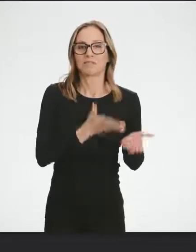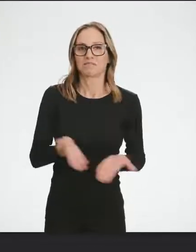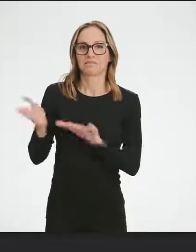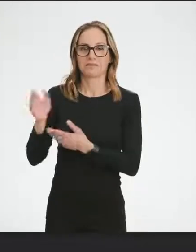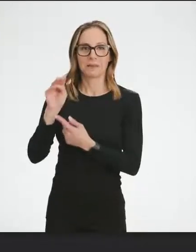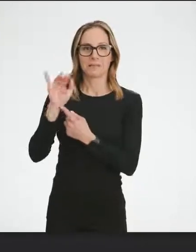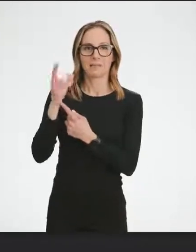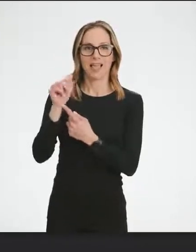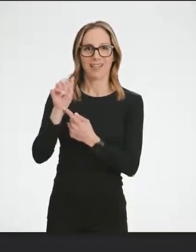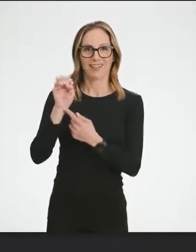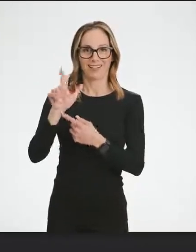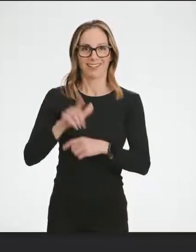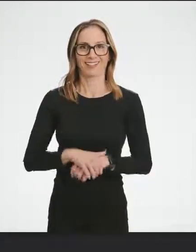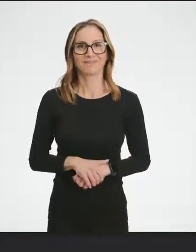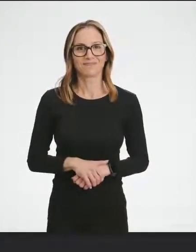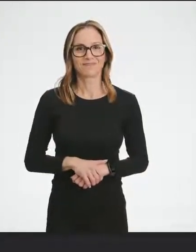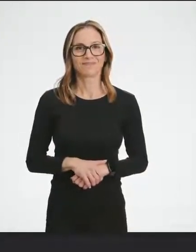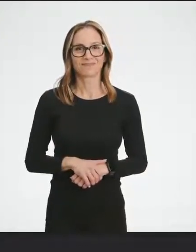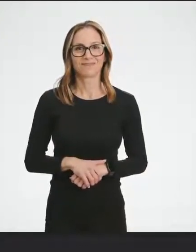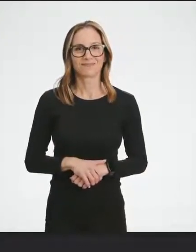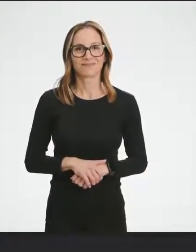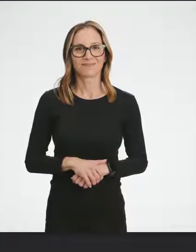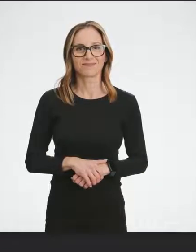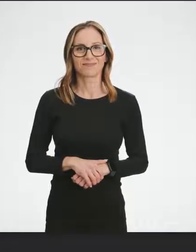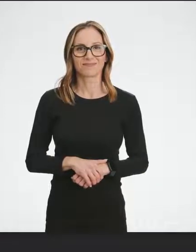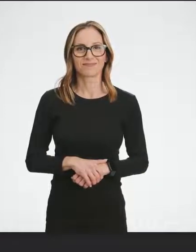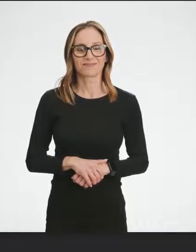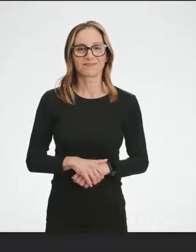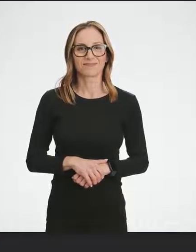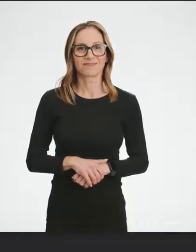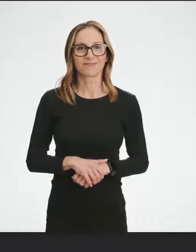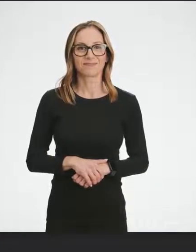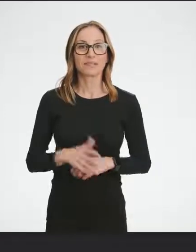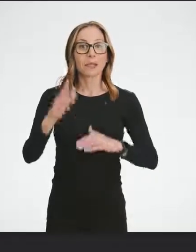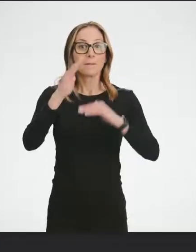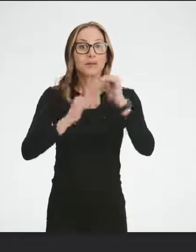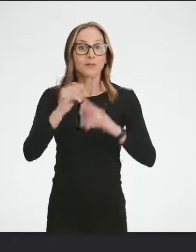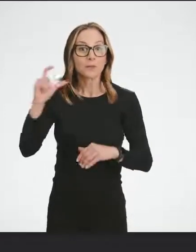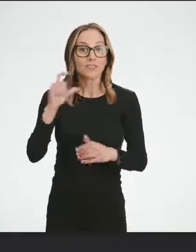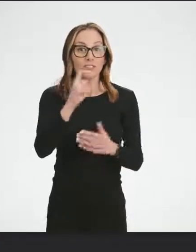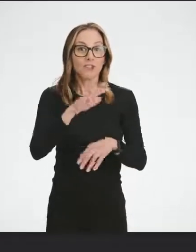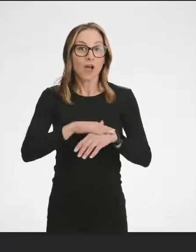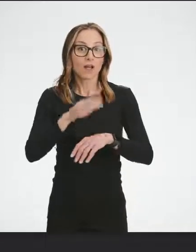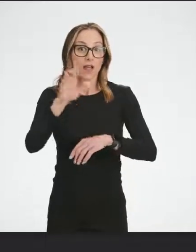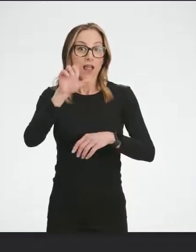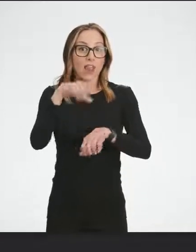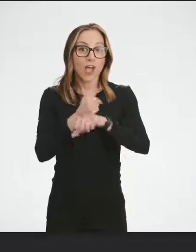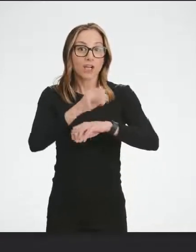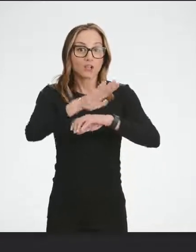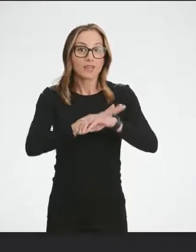Michael Kent: Building widgets on the iPhone Lock Screen and complications on Apple Watch